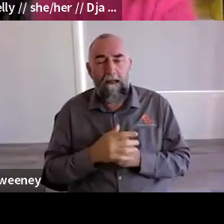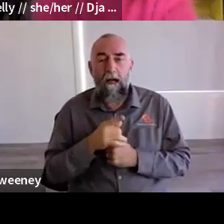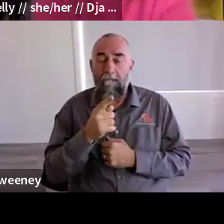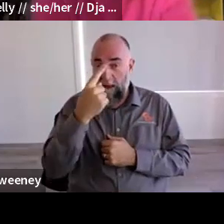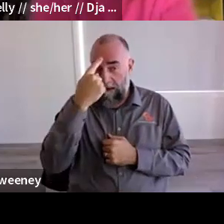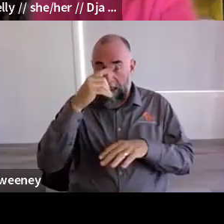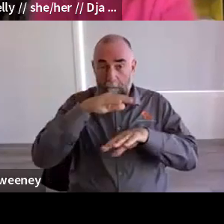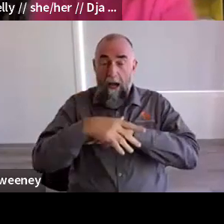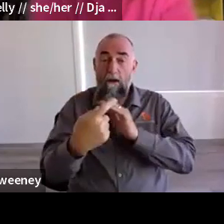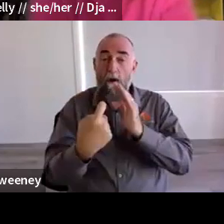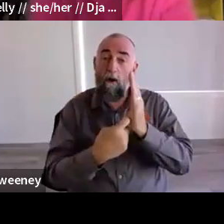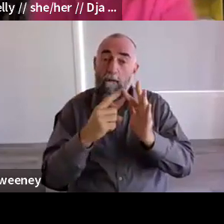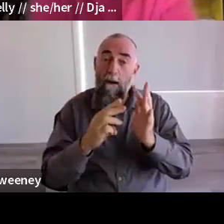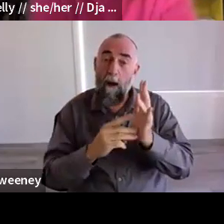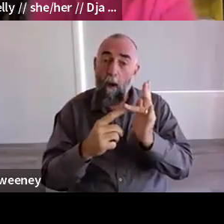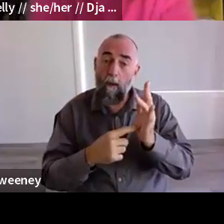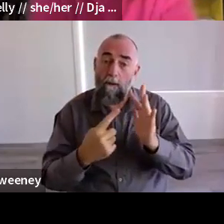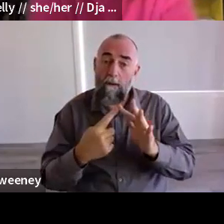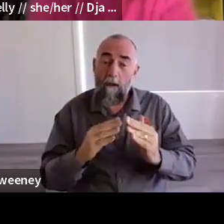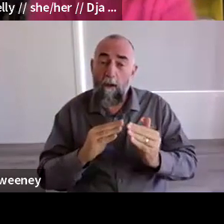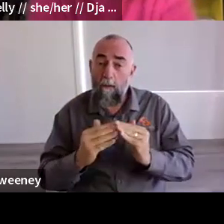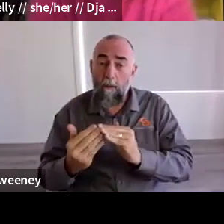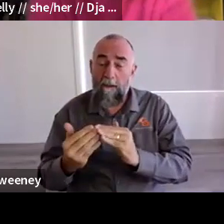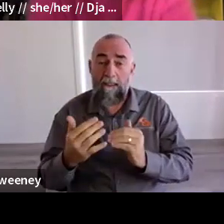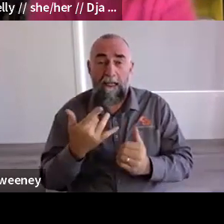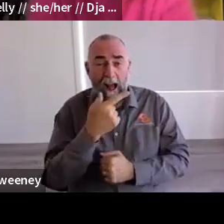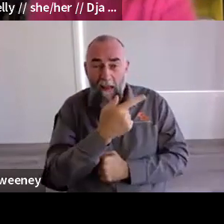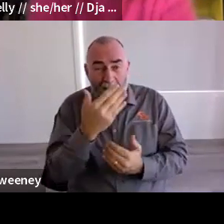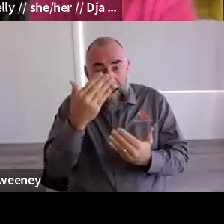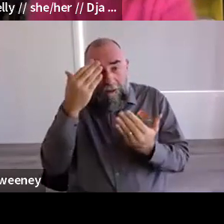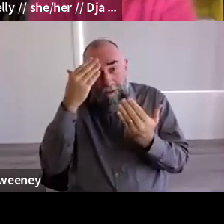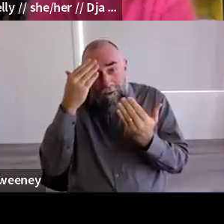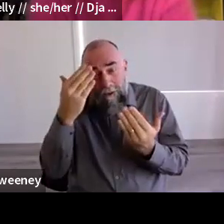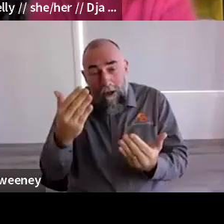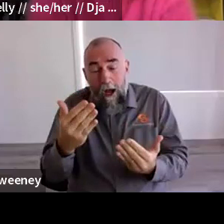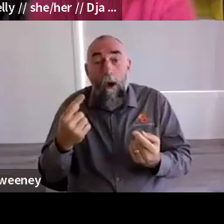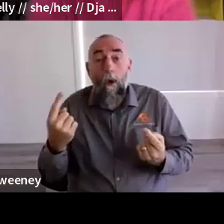they say.